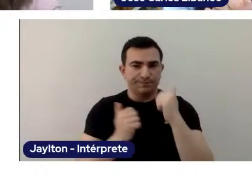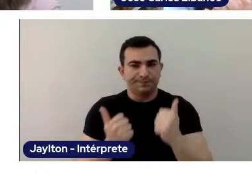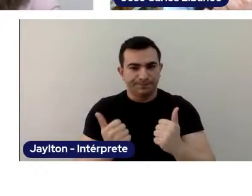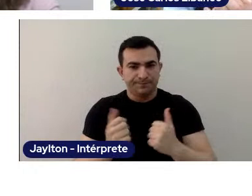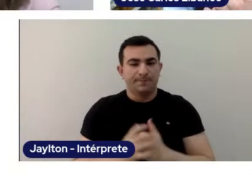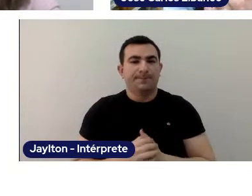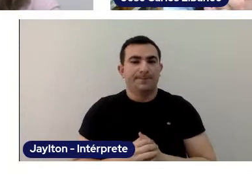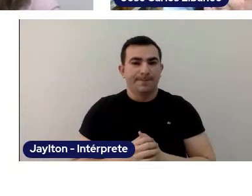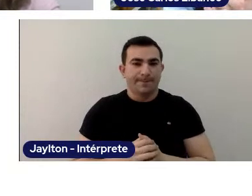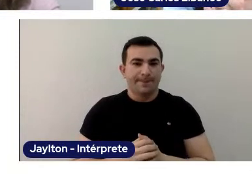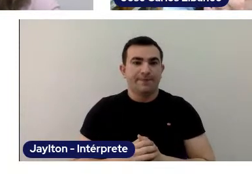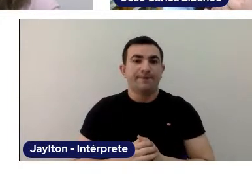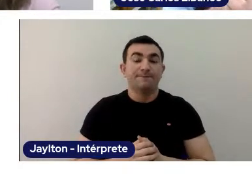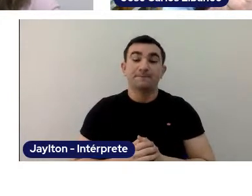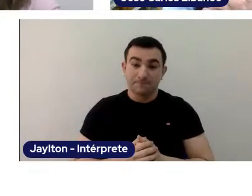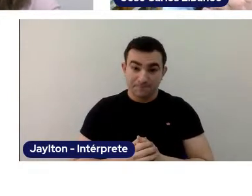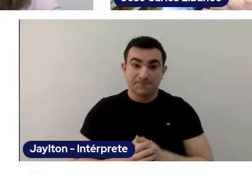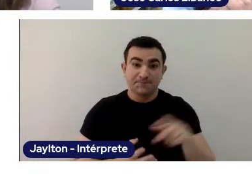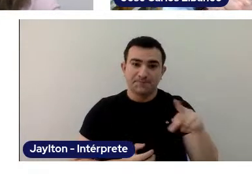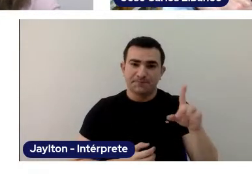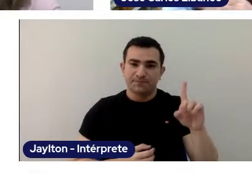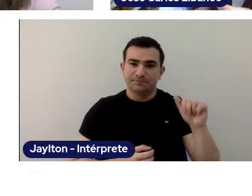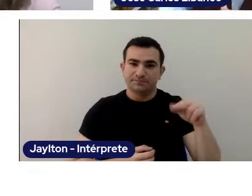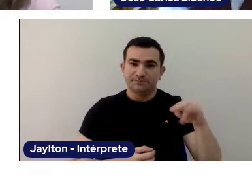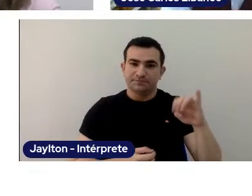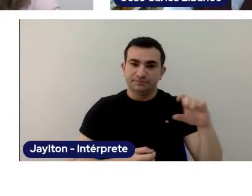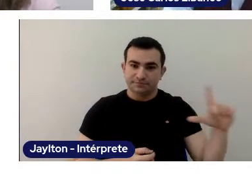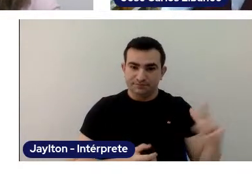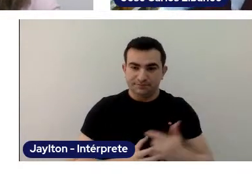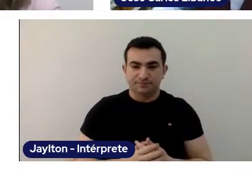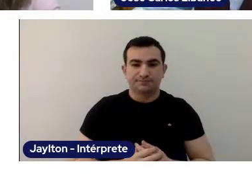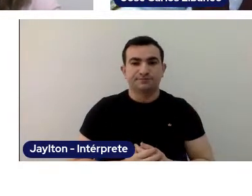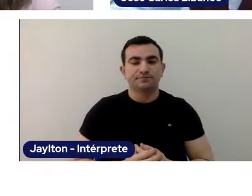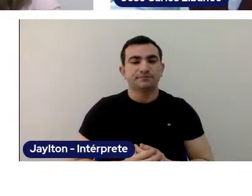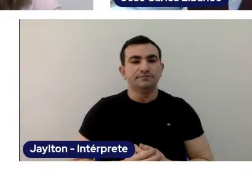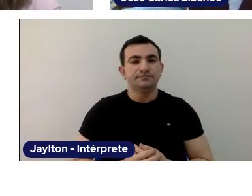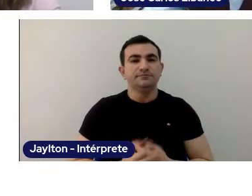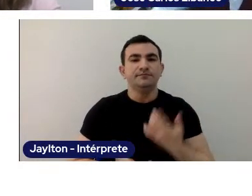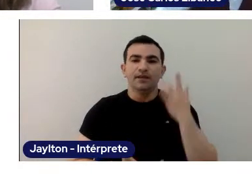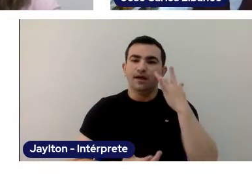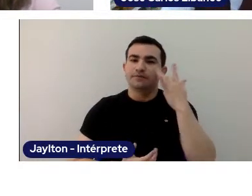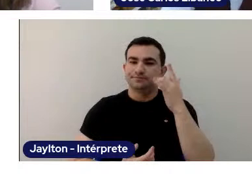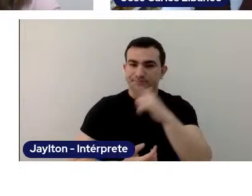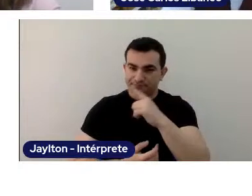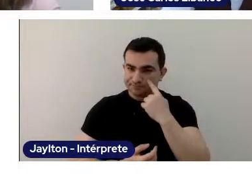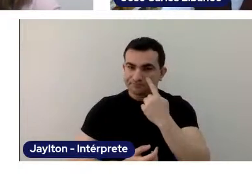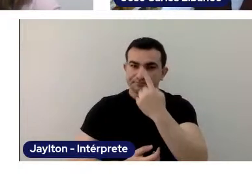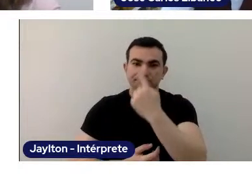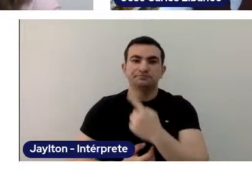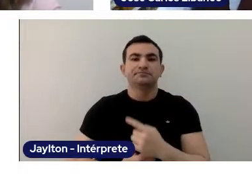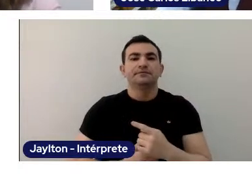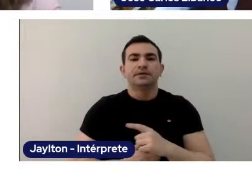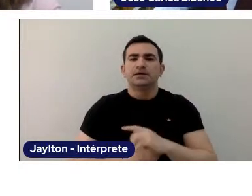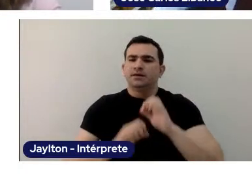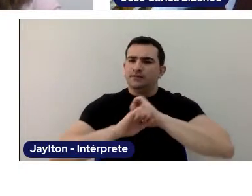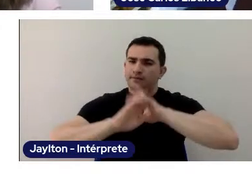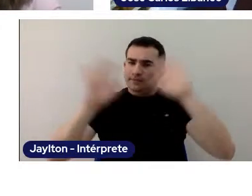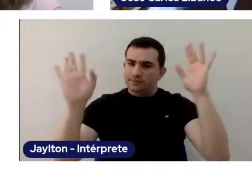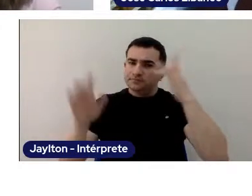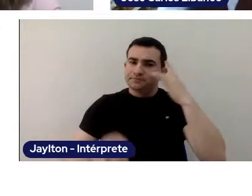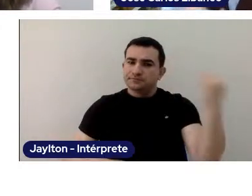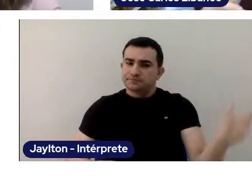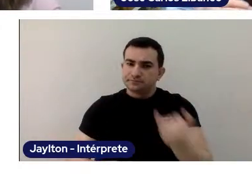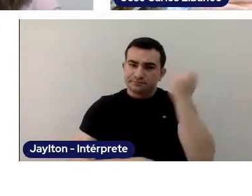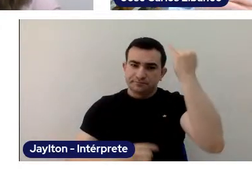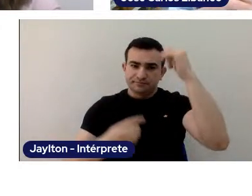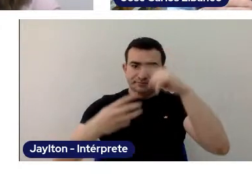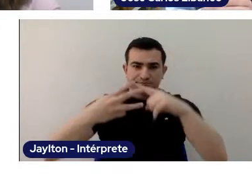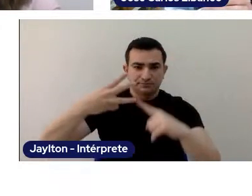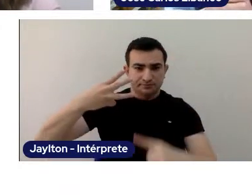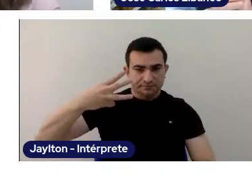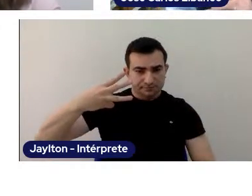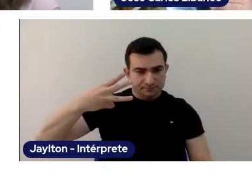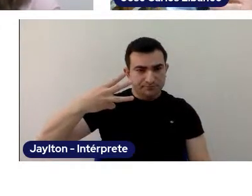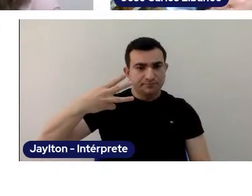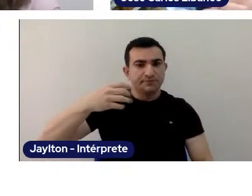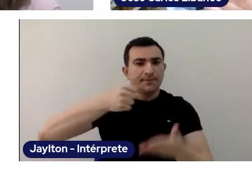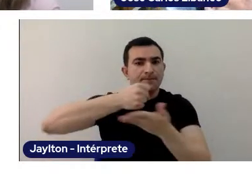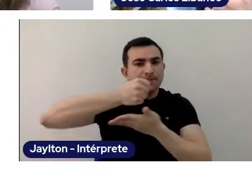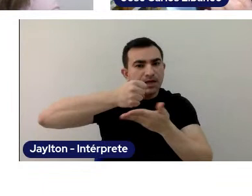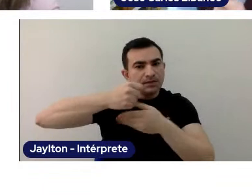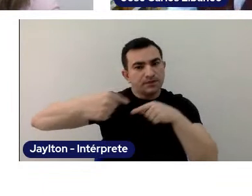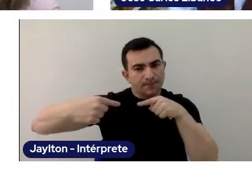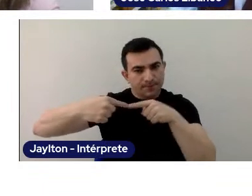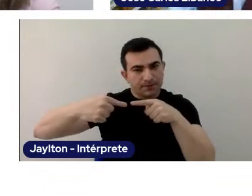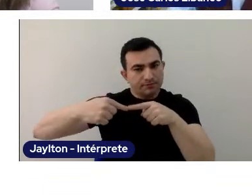Professor Daniel. - Well, I think Libâneo painted out a very important scenario about three aspects that are essential for our debate.